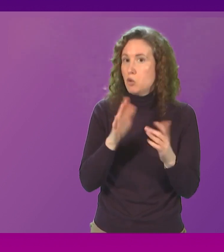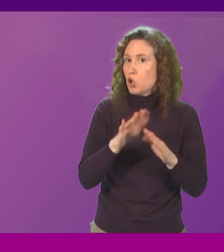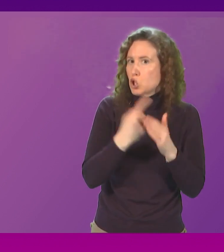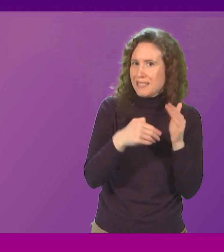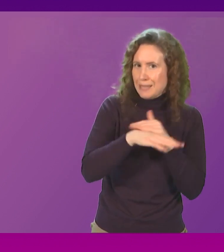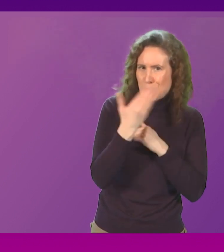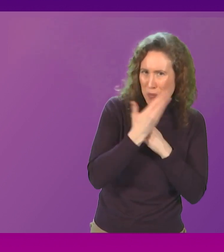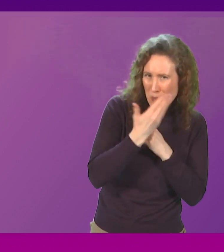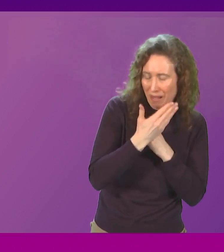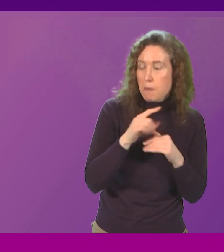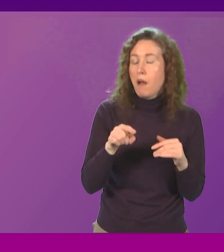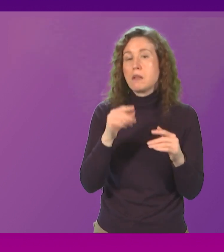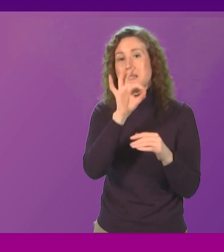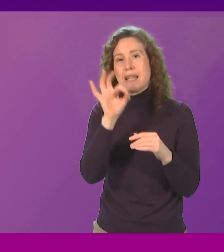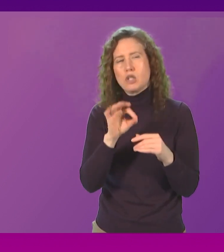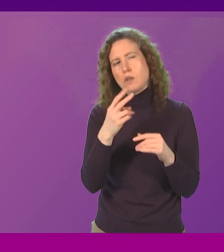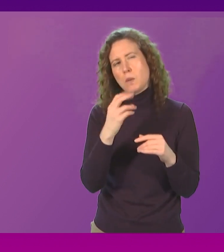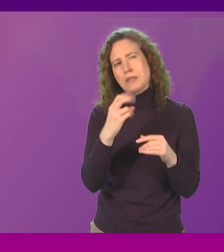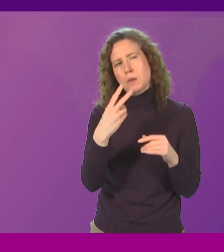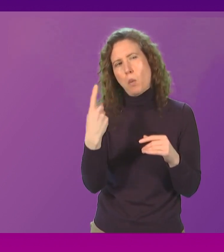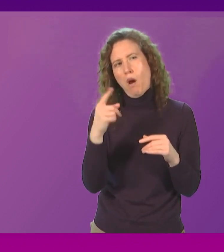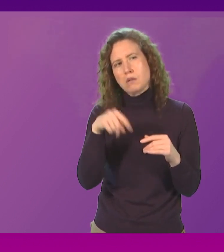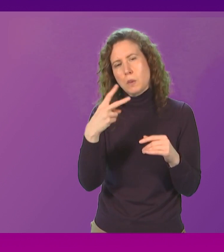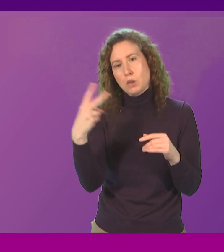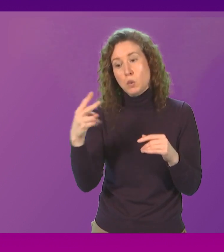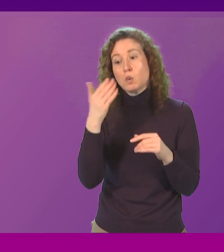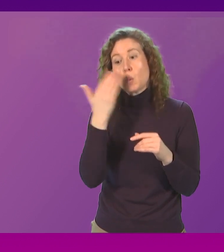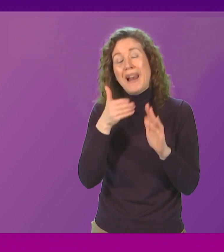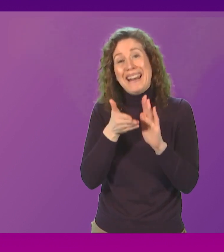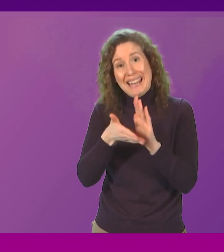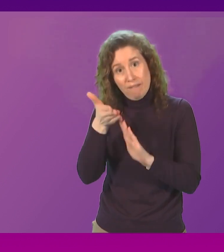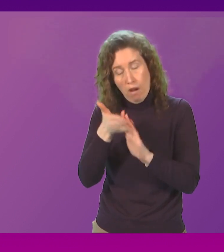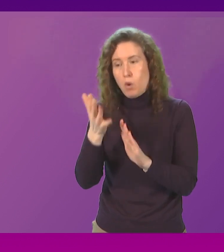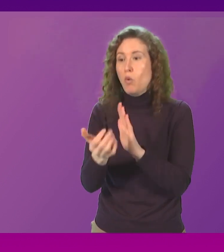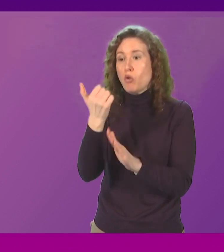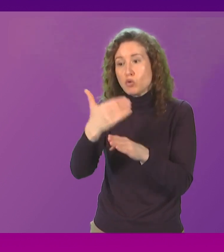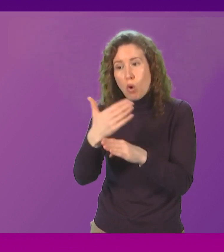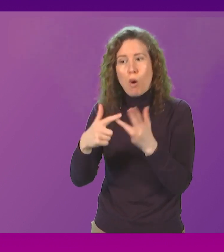The percentage of 2021-22 school leavers in a positive initial destination is the highest